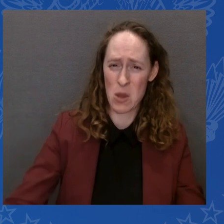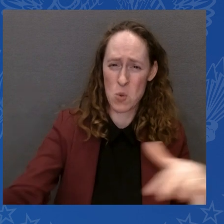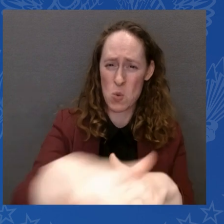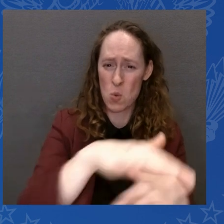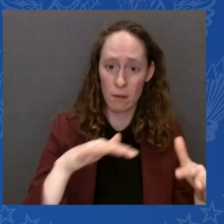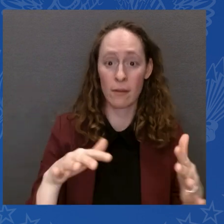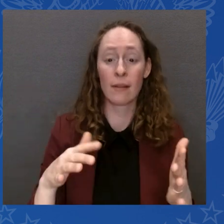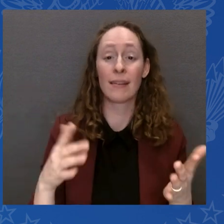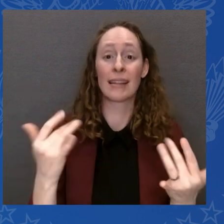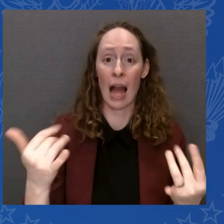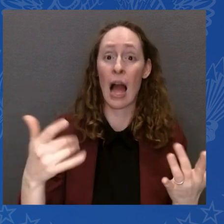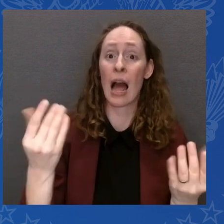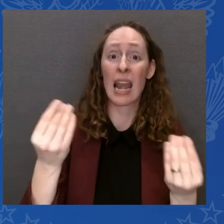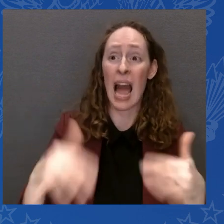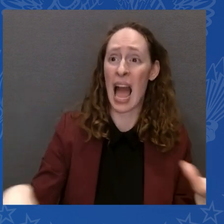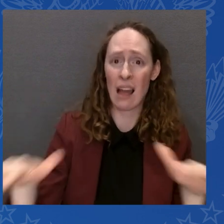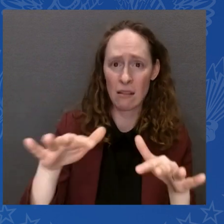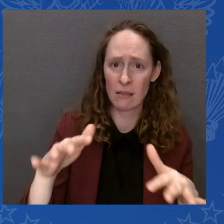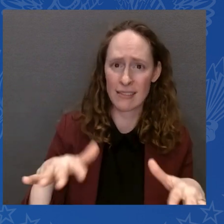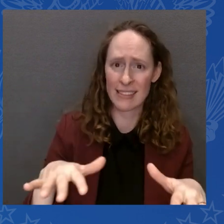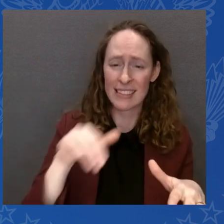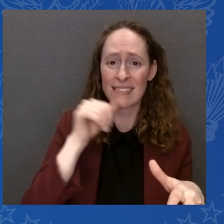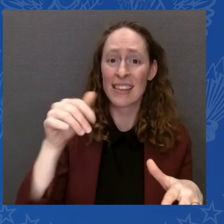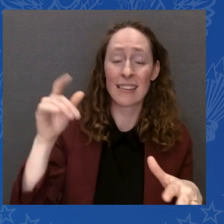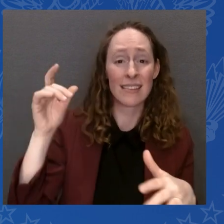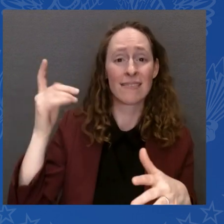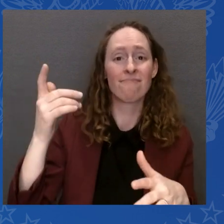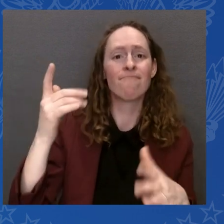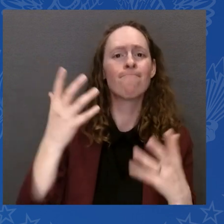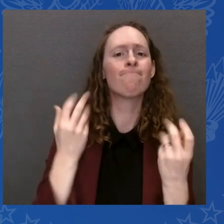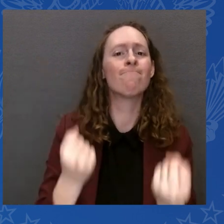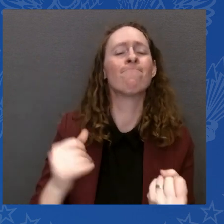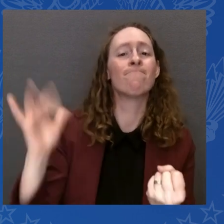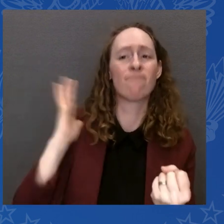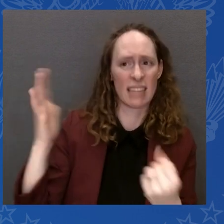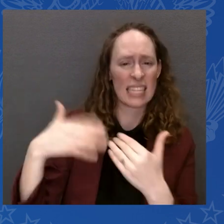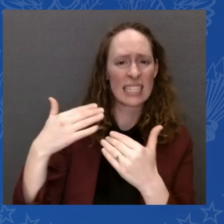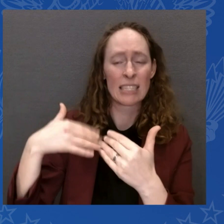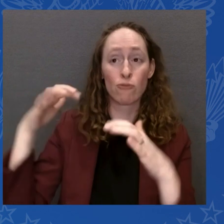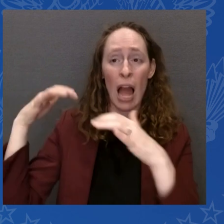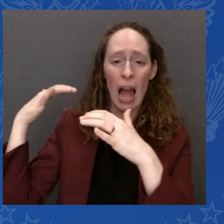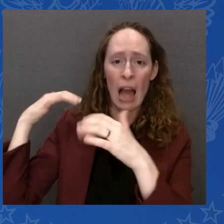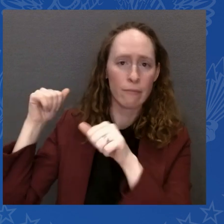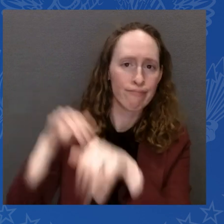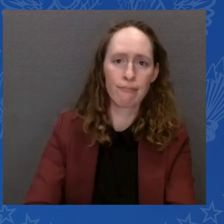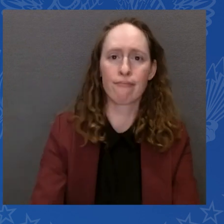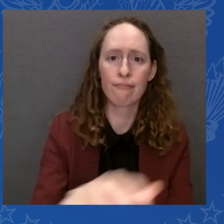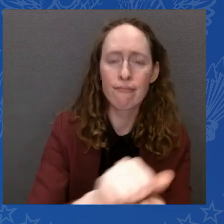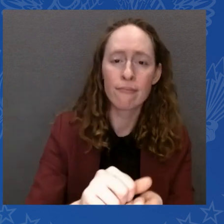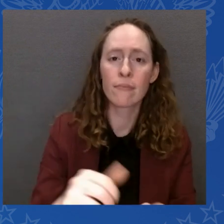more intense droughts, longer wildfire seasons -- all of which threaten communities across California.